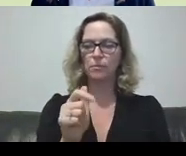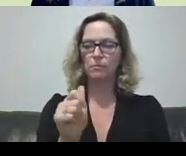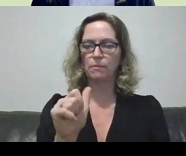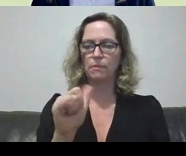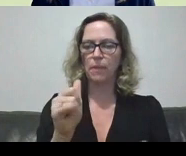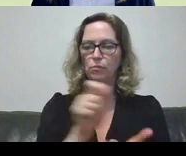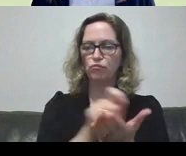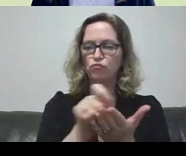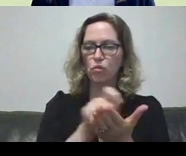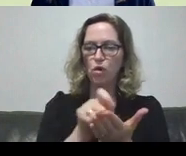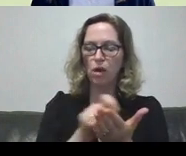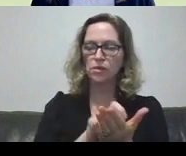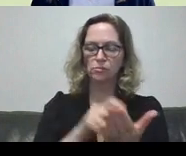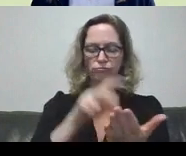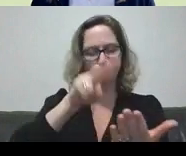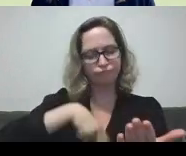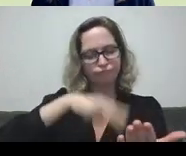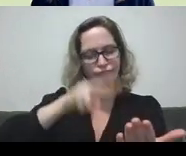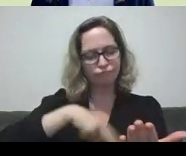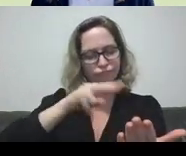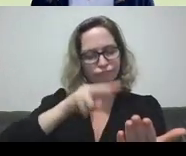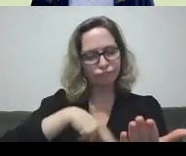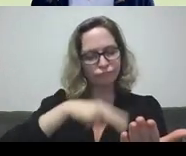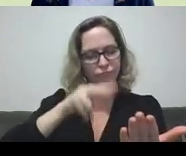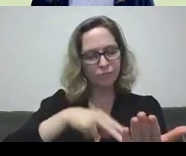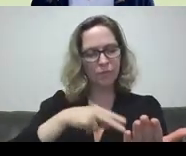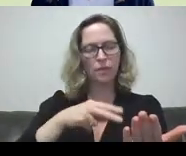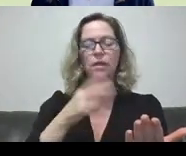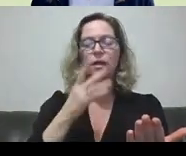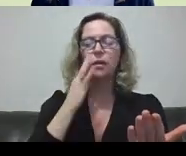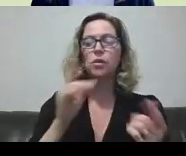reading over them and over them and even in a meeting if you have to read it